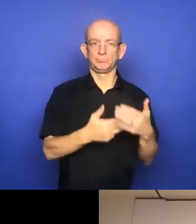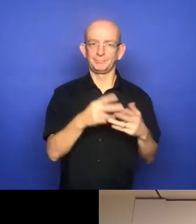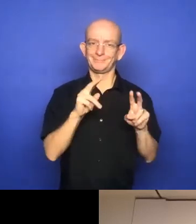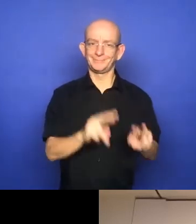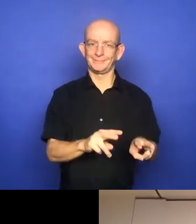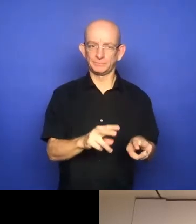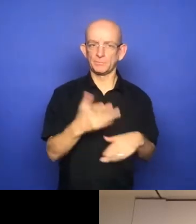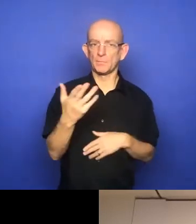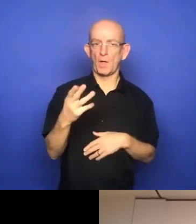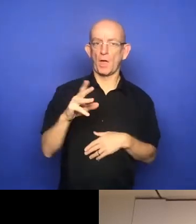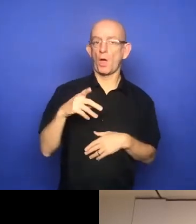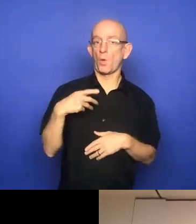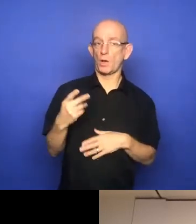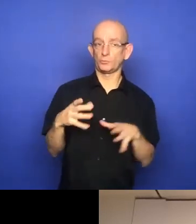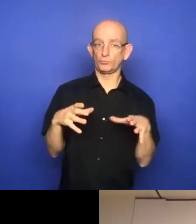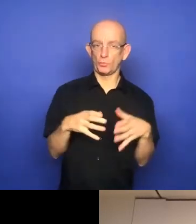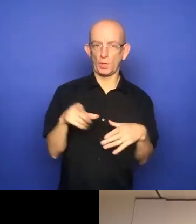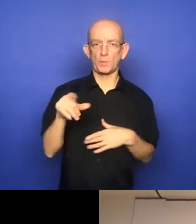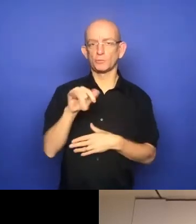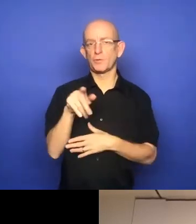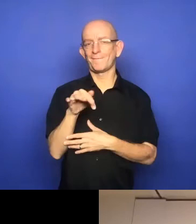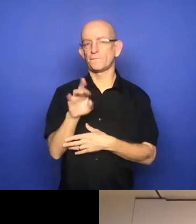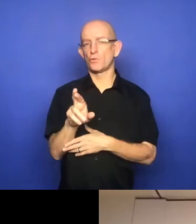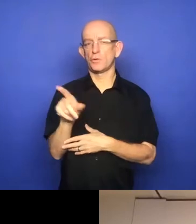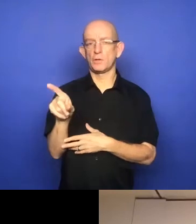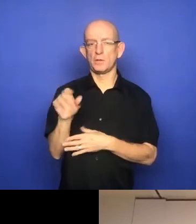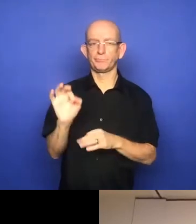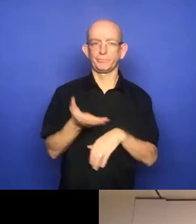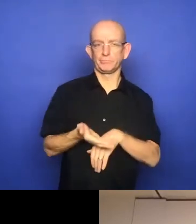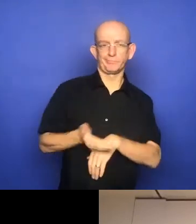aware that we actually shared the report also in a chat box